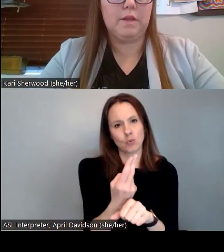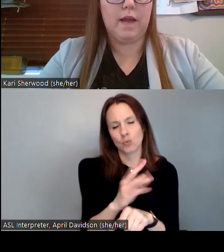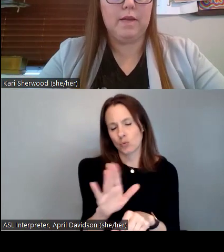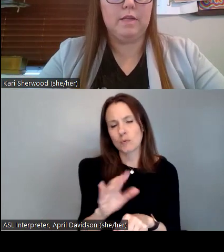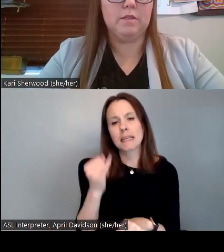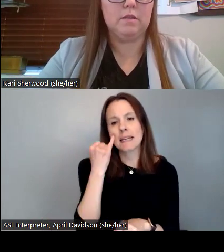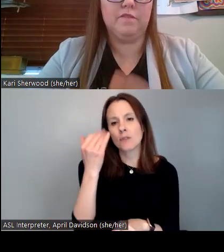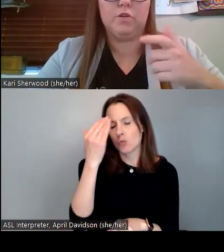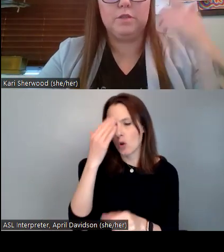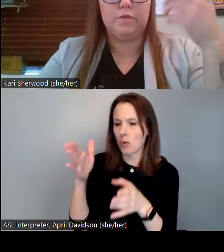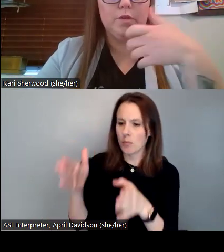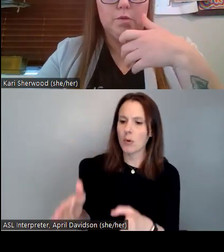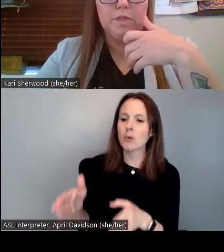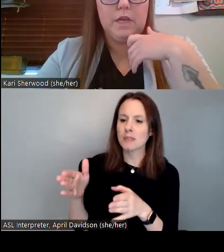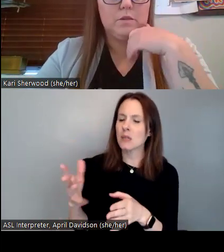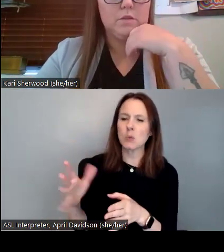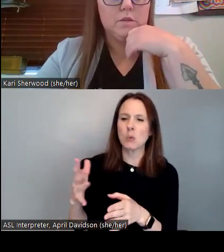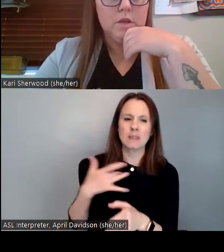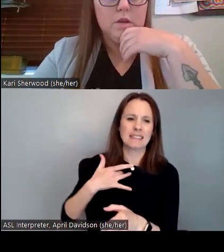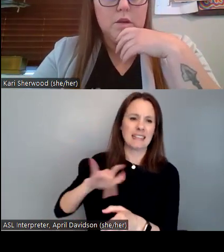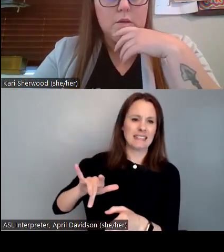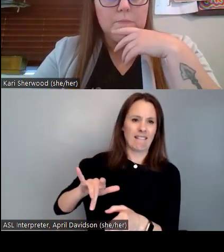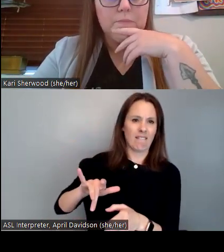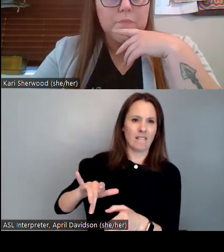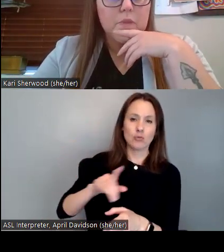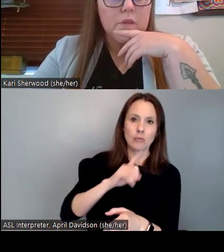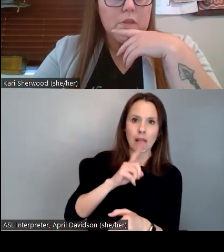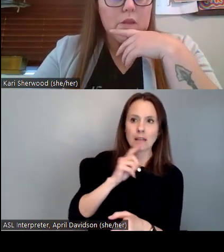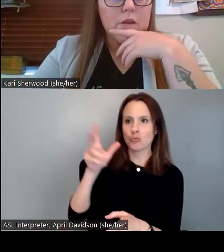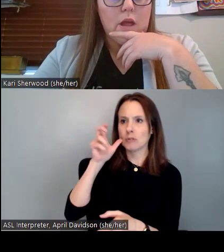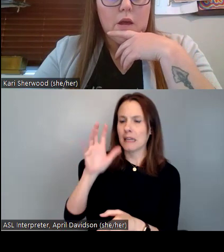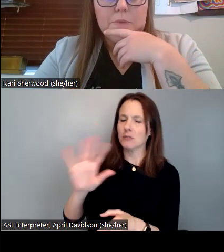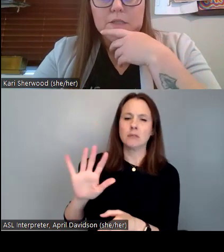that is aversive to those things.